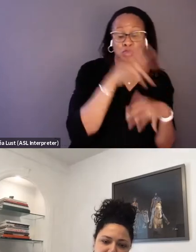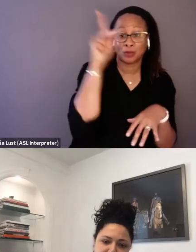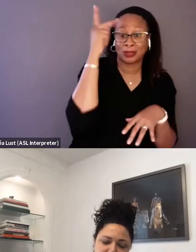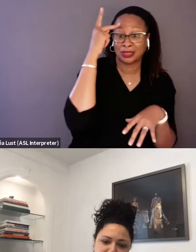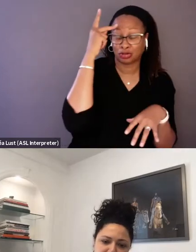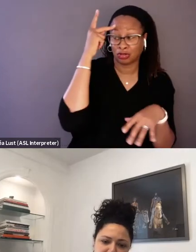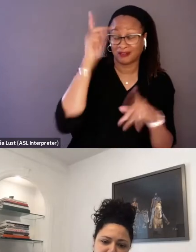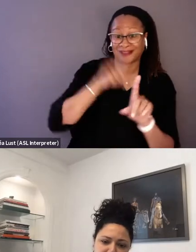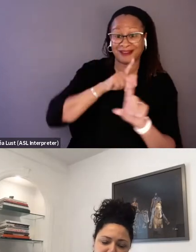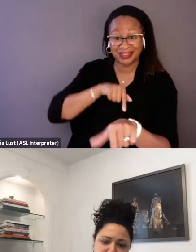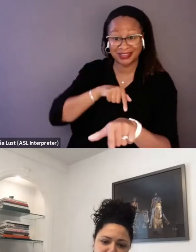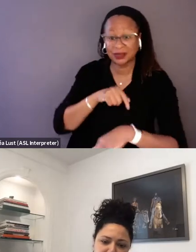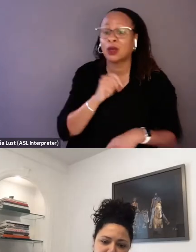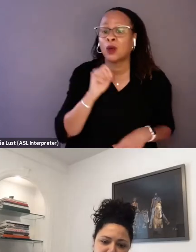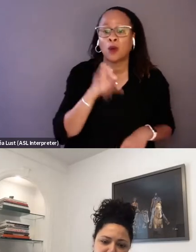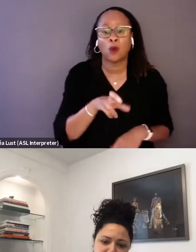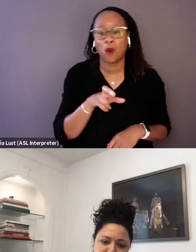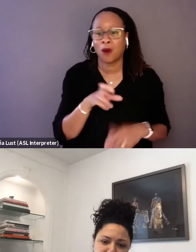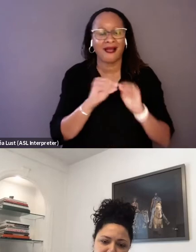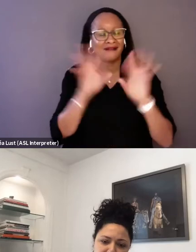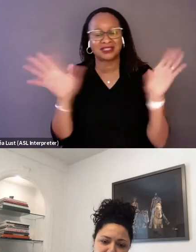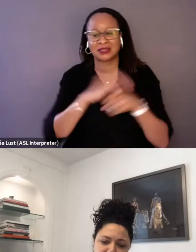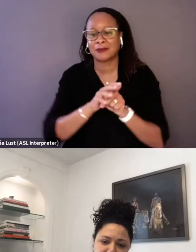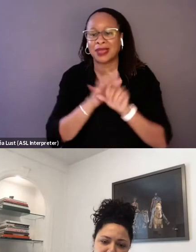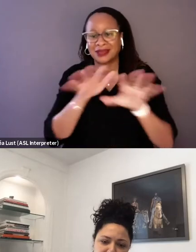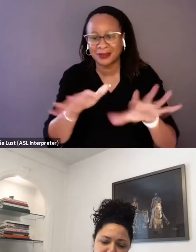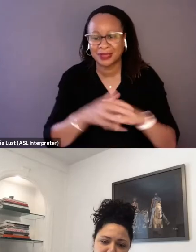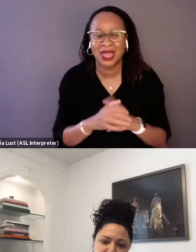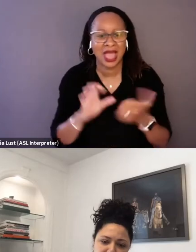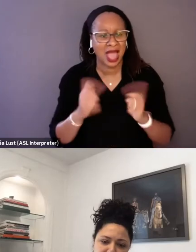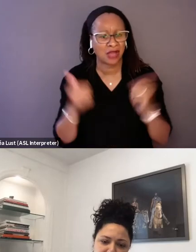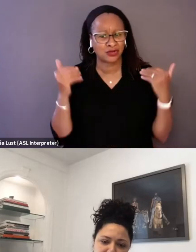or by obviously the pandemic, like did you all go about navigating that.